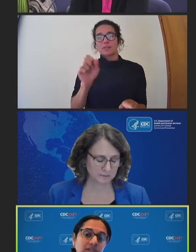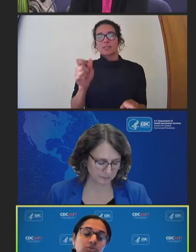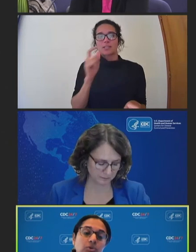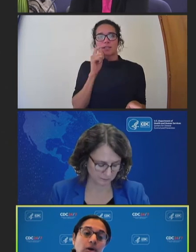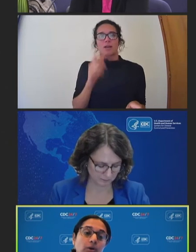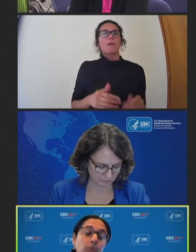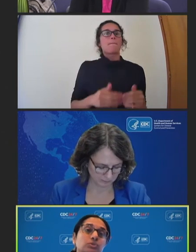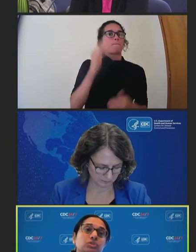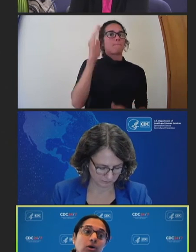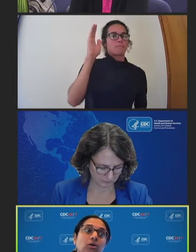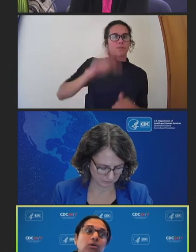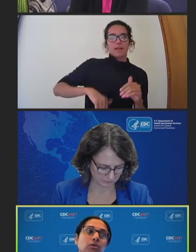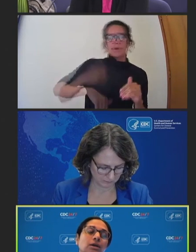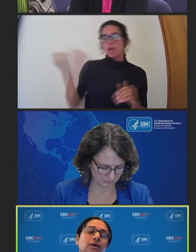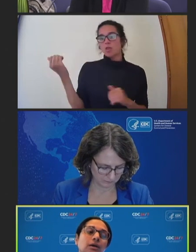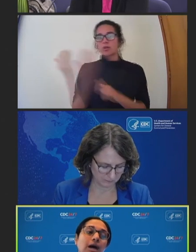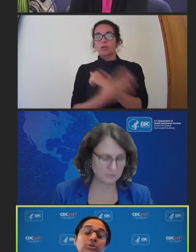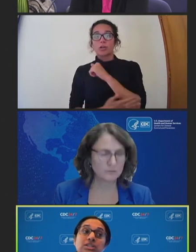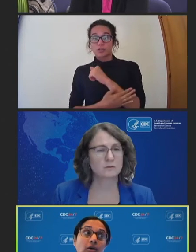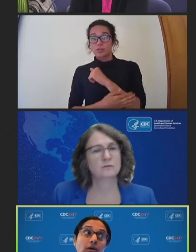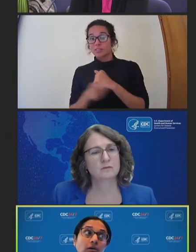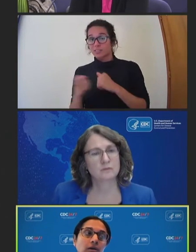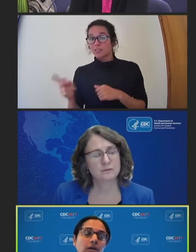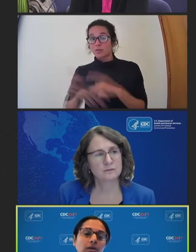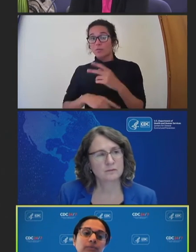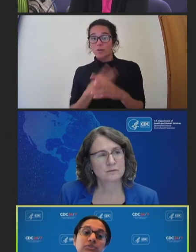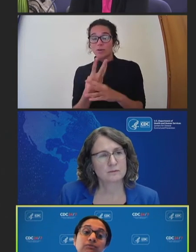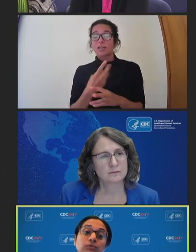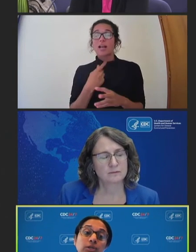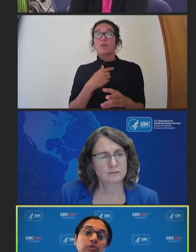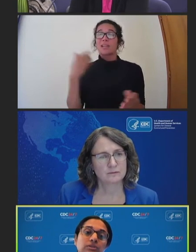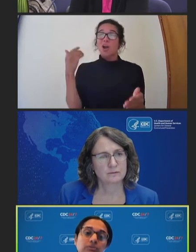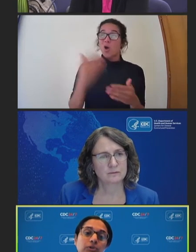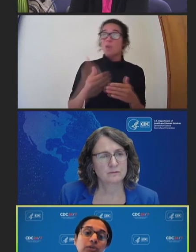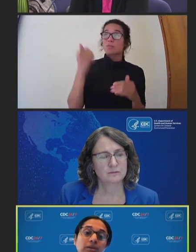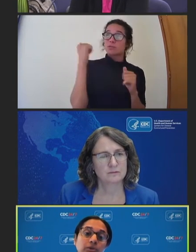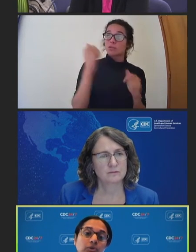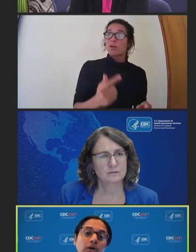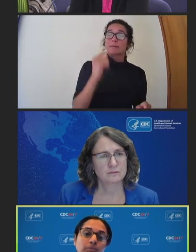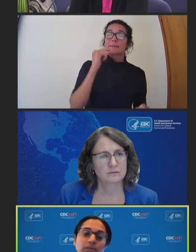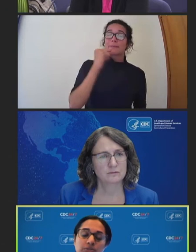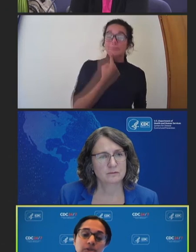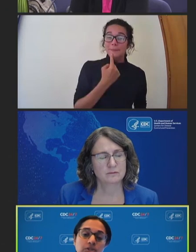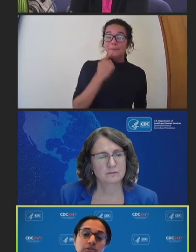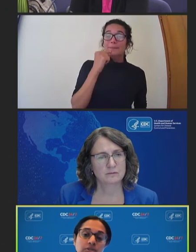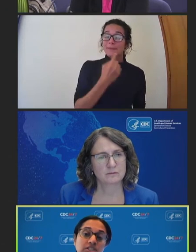And these are almost all -- I would say, all severely, severely immunocompromised patients.